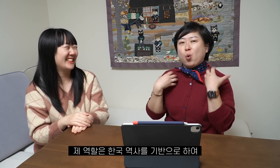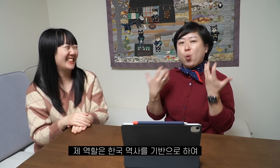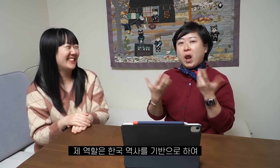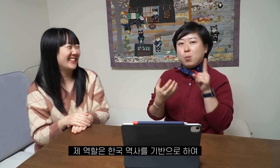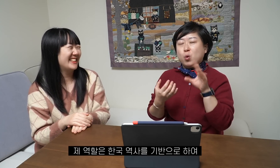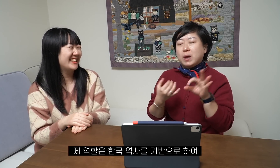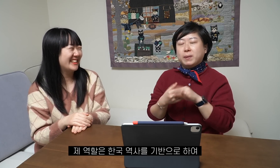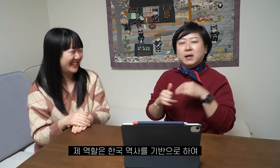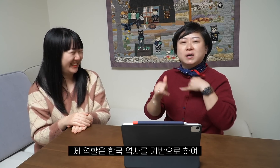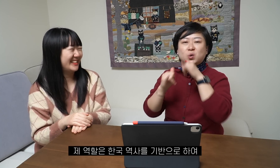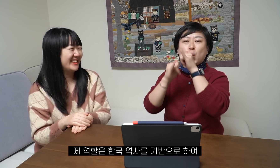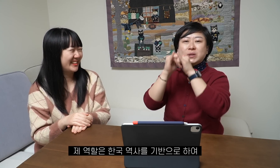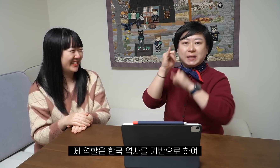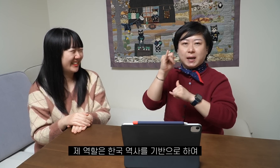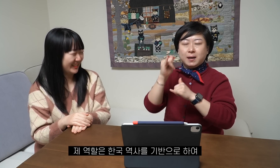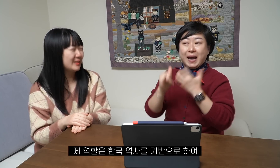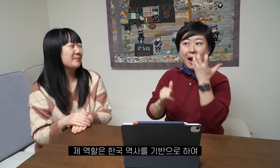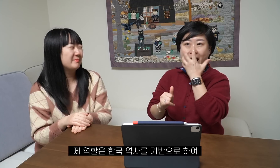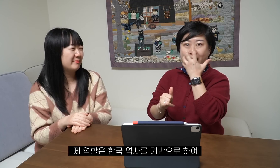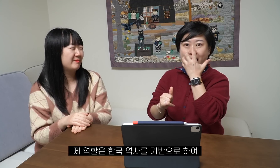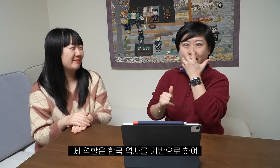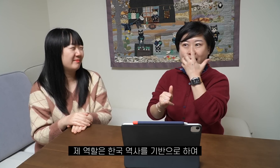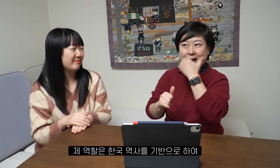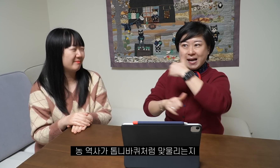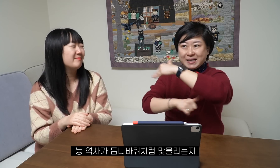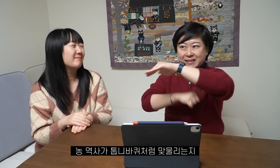My role is based on Korean history